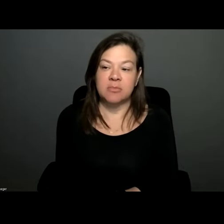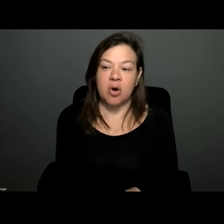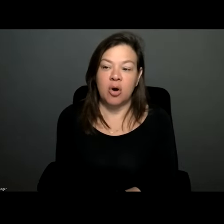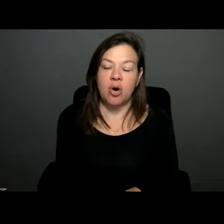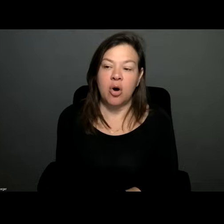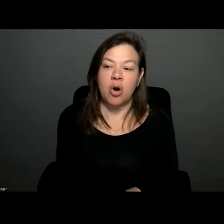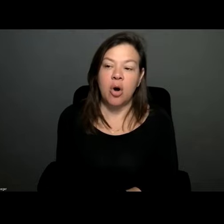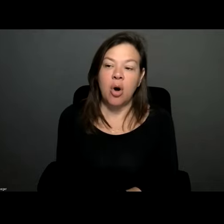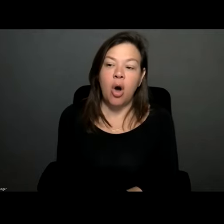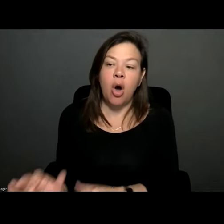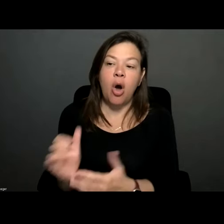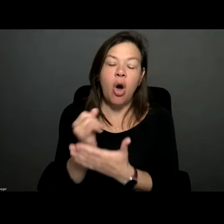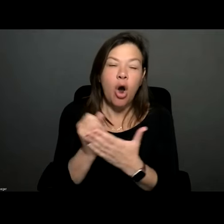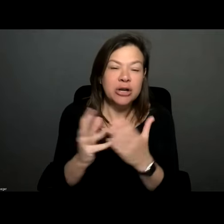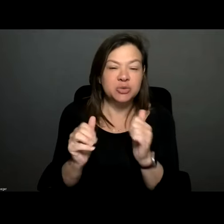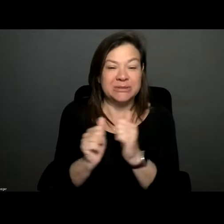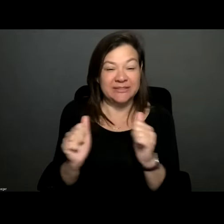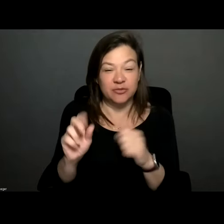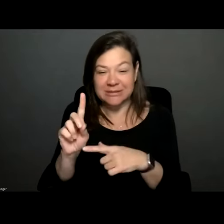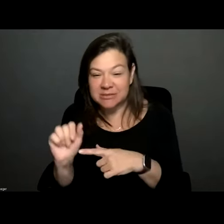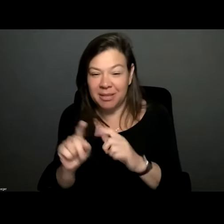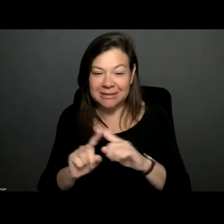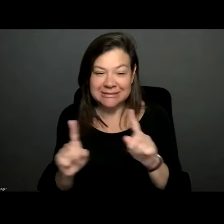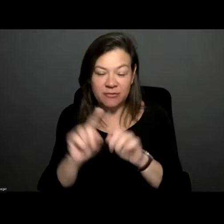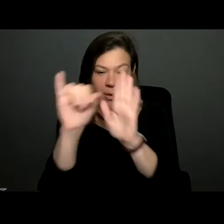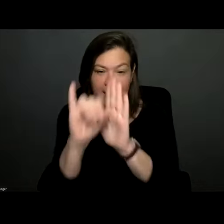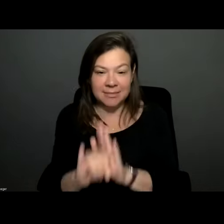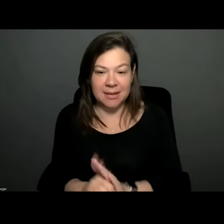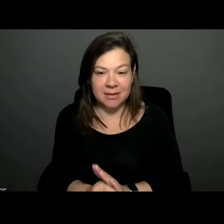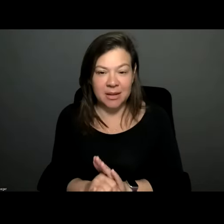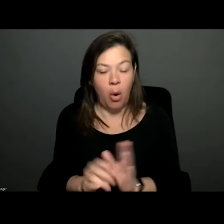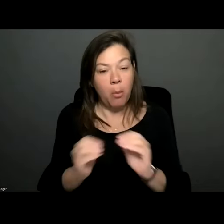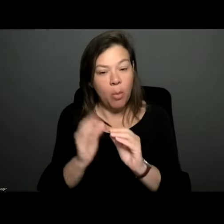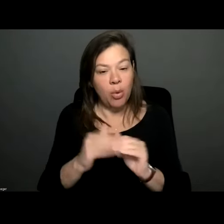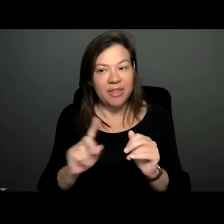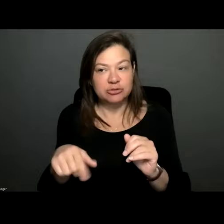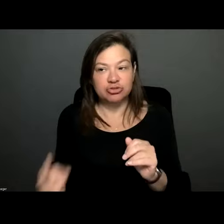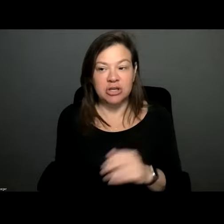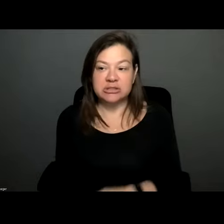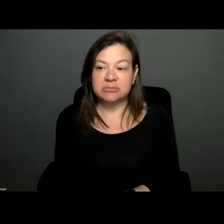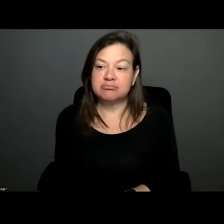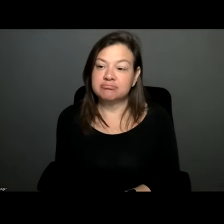and identities that are wider than just physical disability,